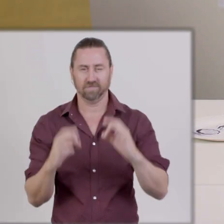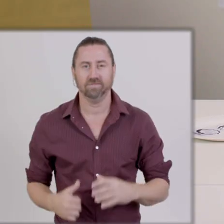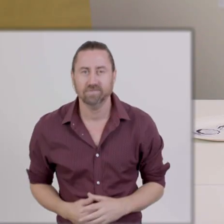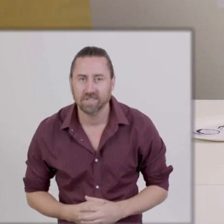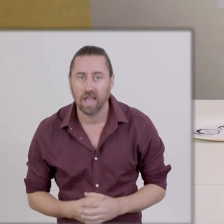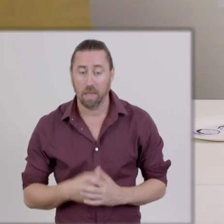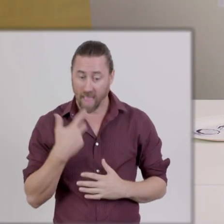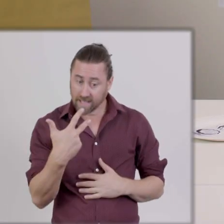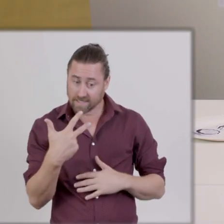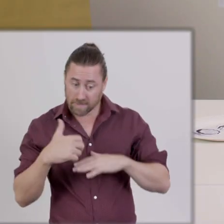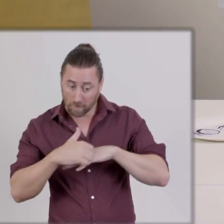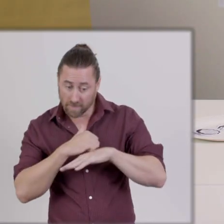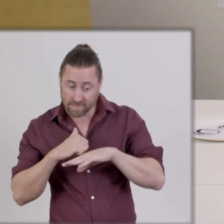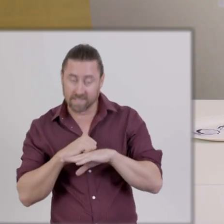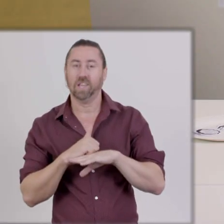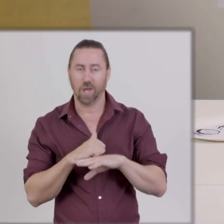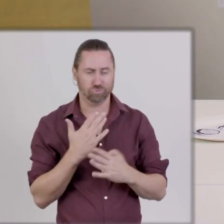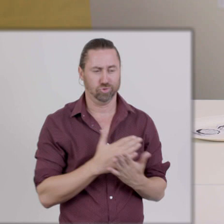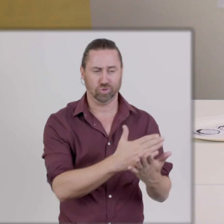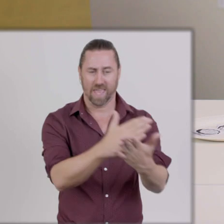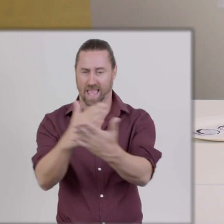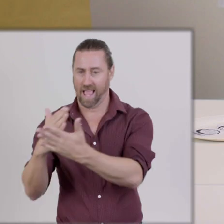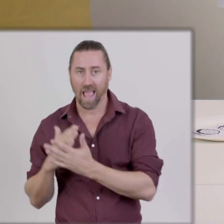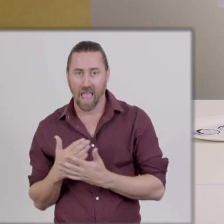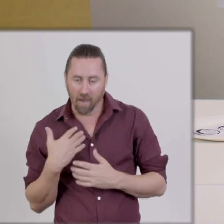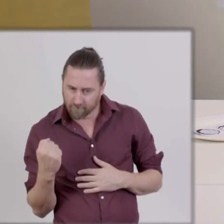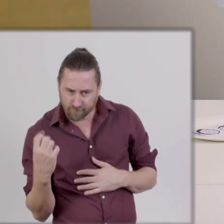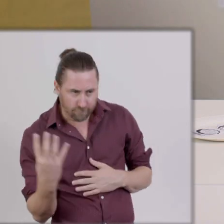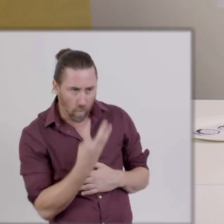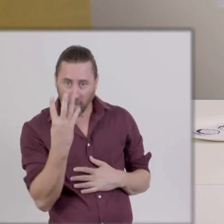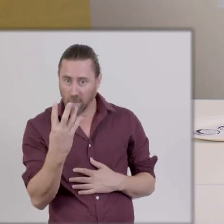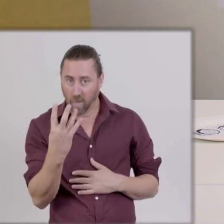Yep! We have shared the eight biscuits between four friends,